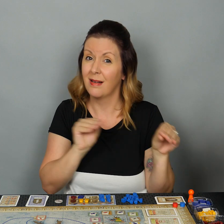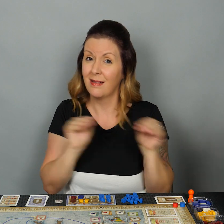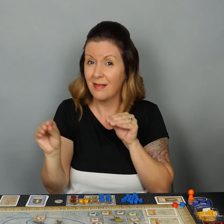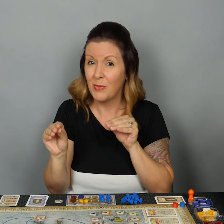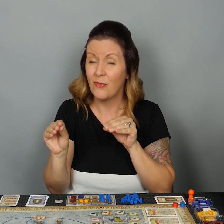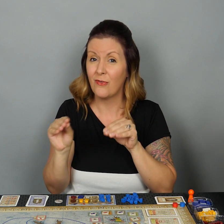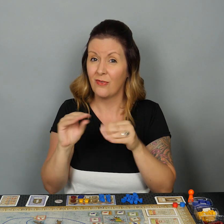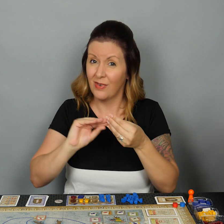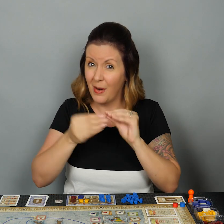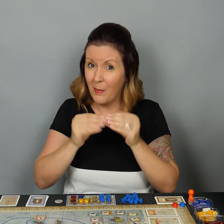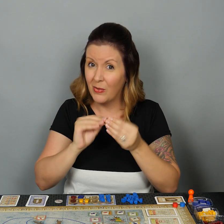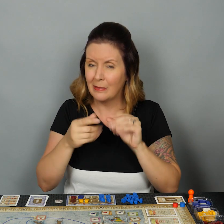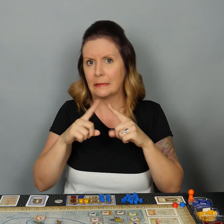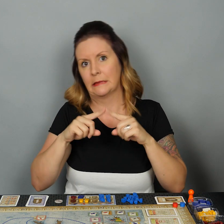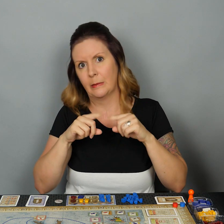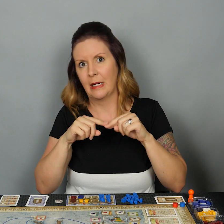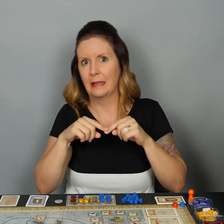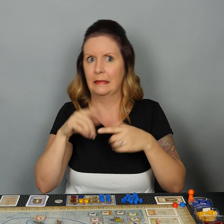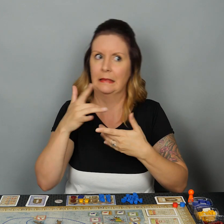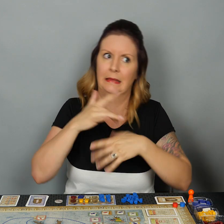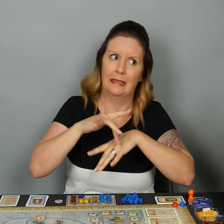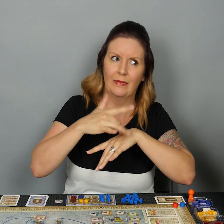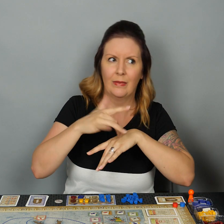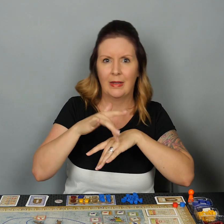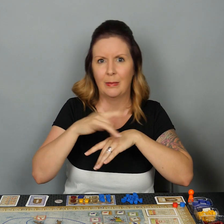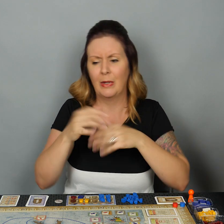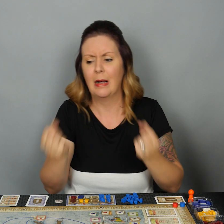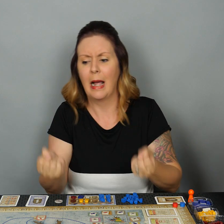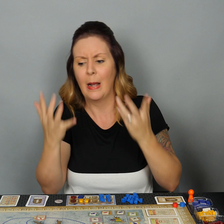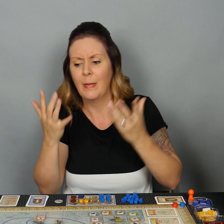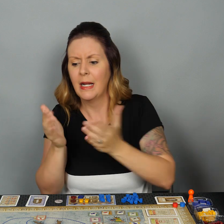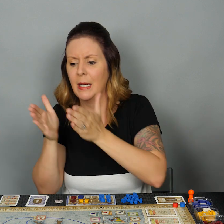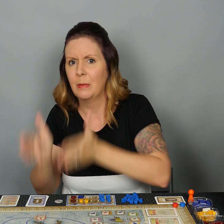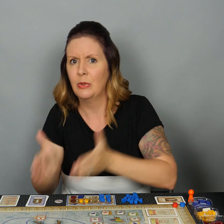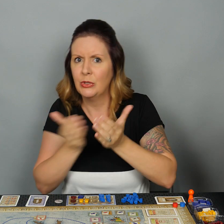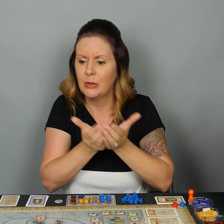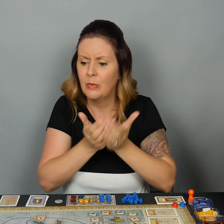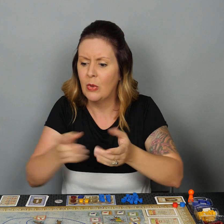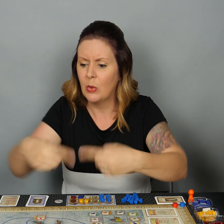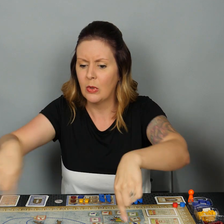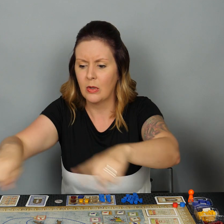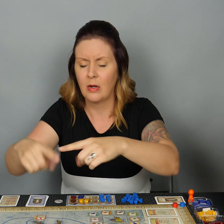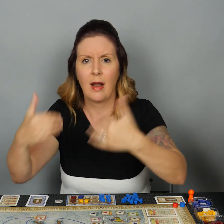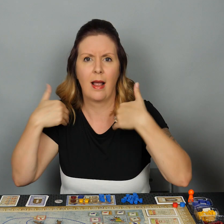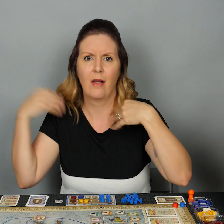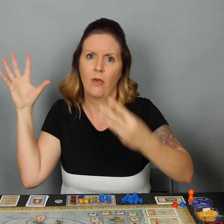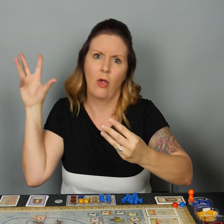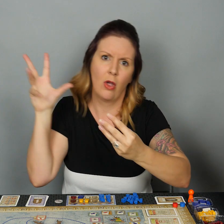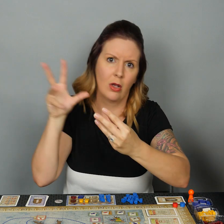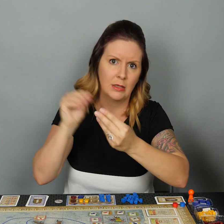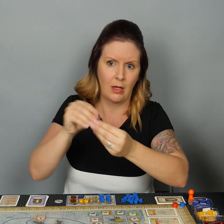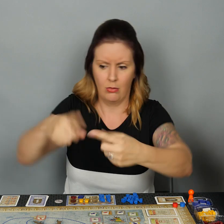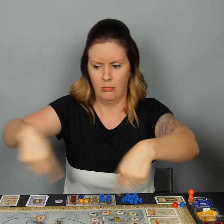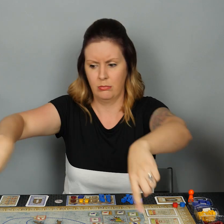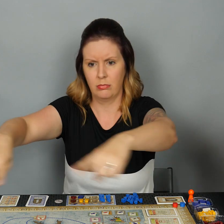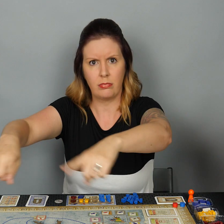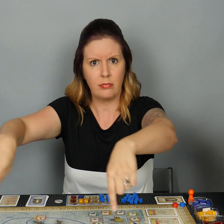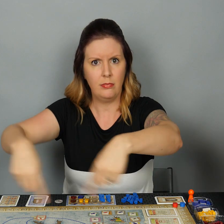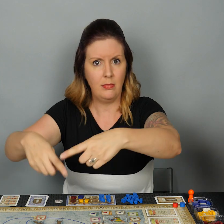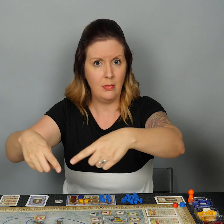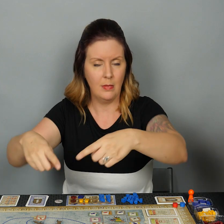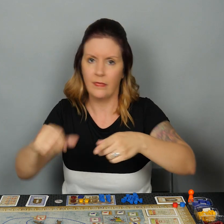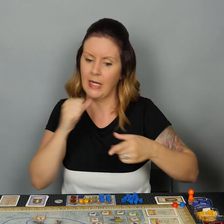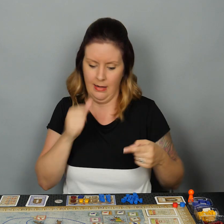But, the number of moves depends on how many colonists you have on the board at that time.